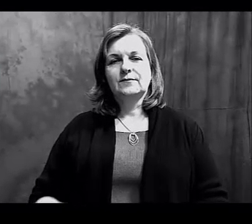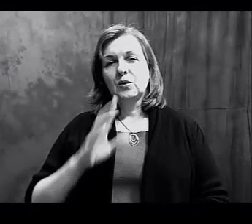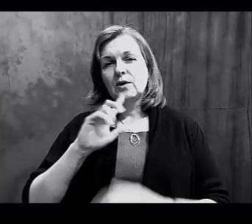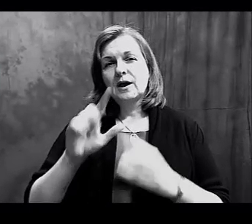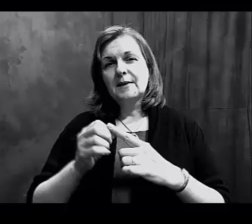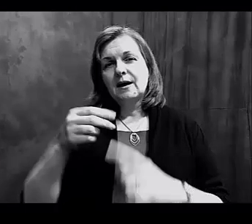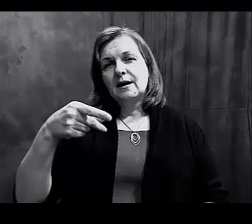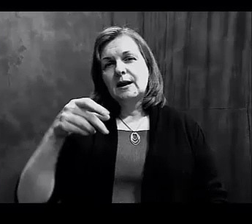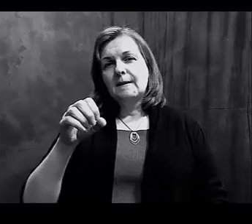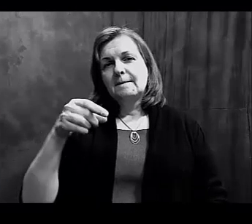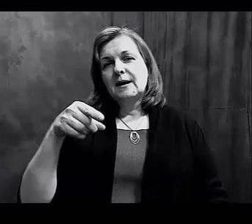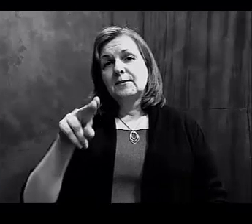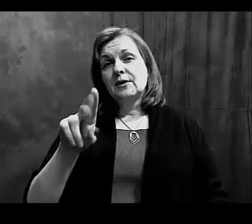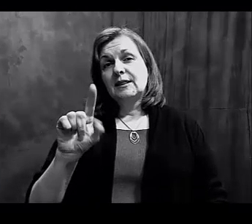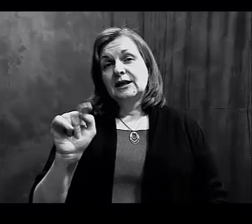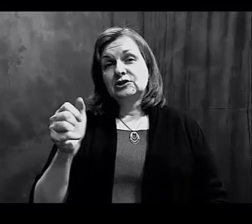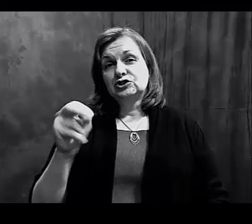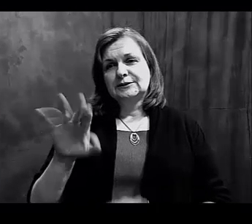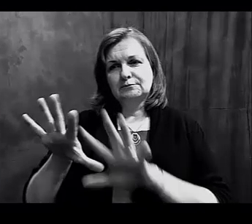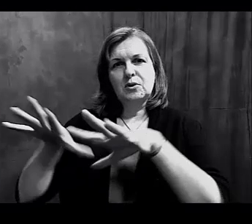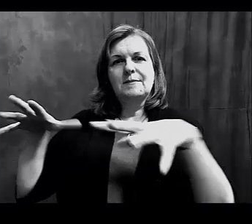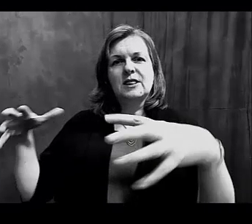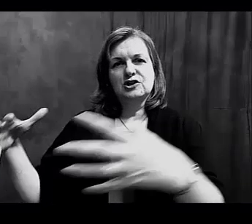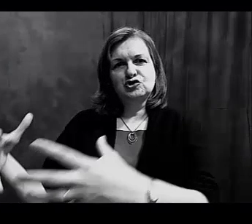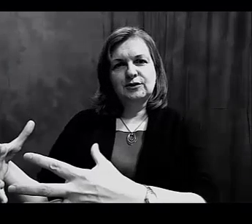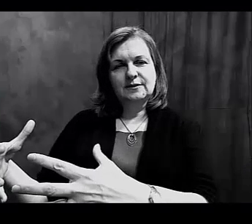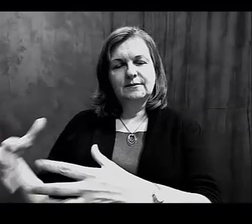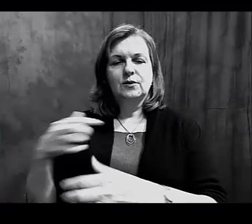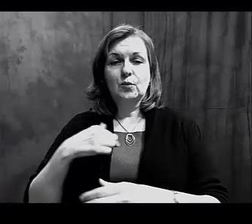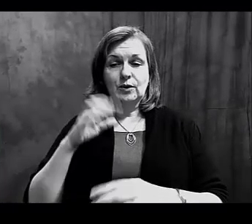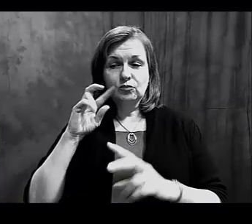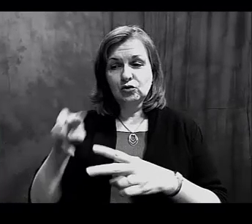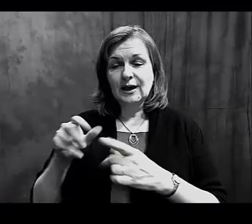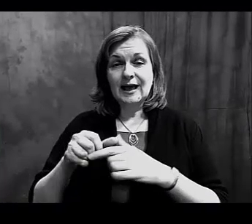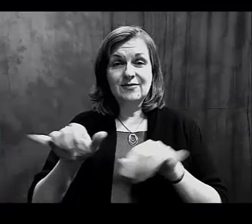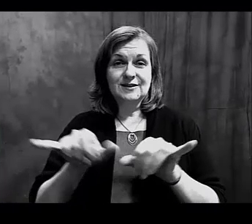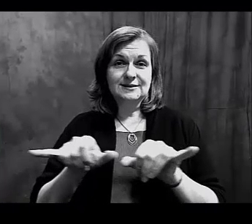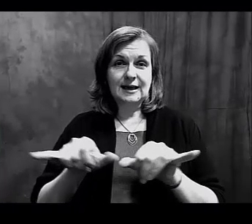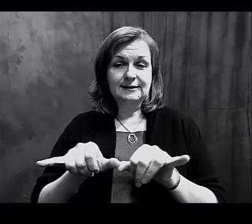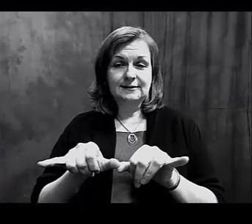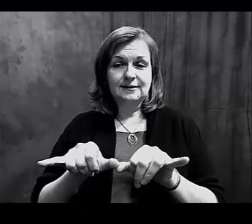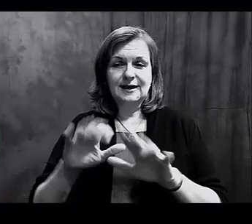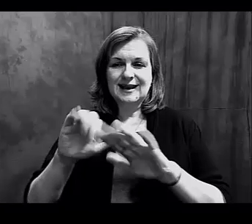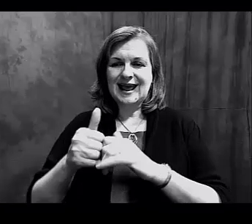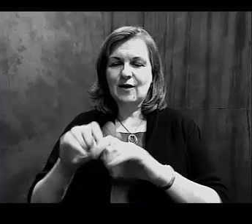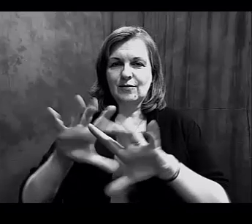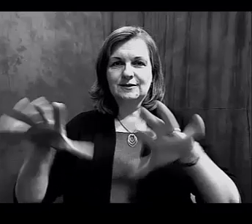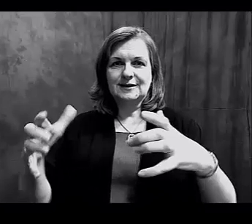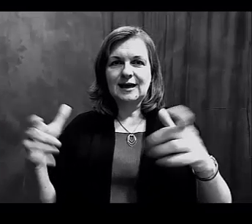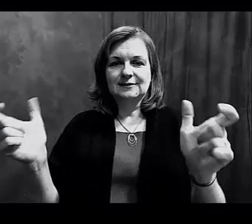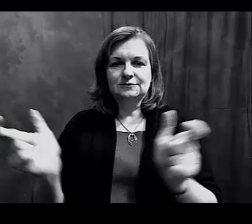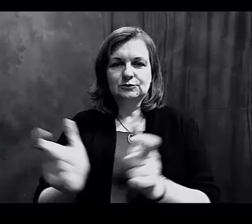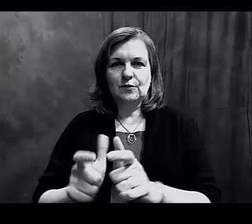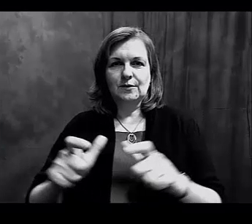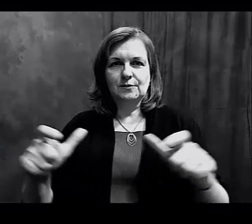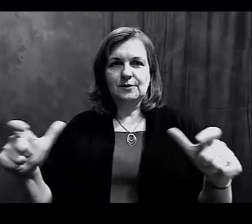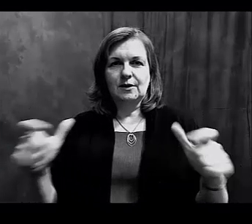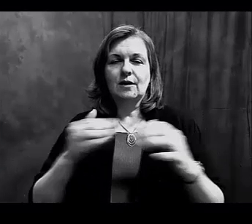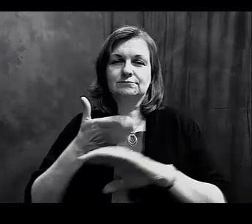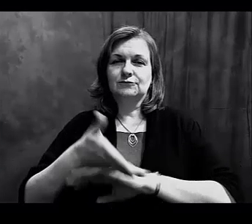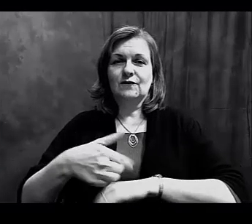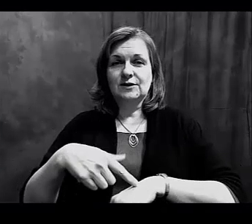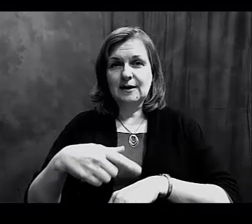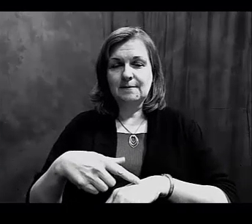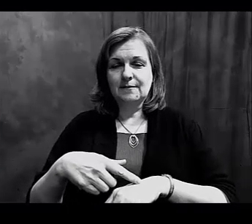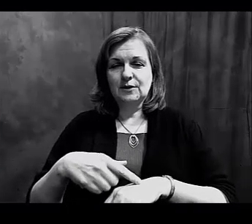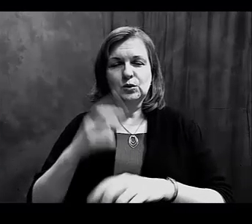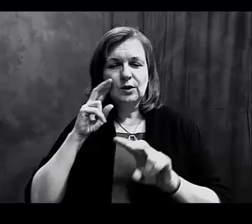so when we talk populations really what we're concerned about is population size and how those populations change over time so this is